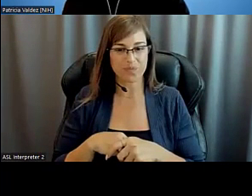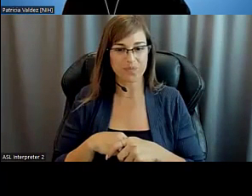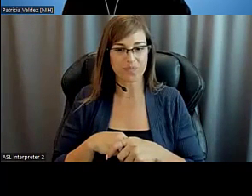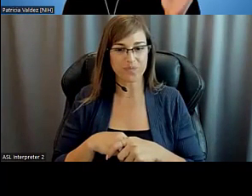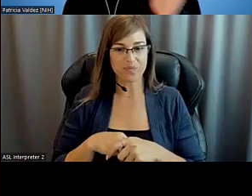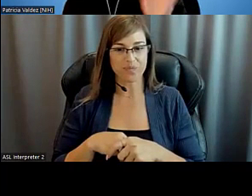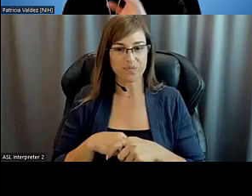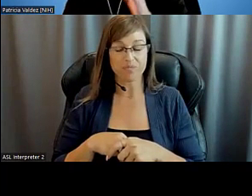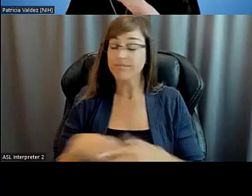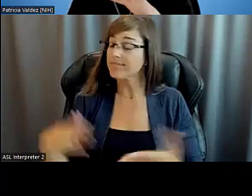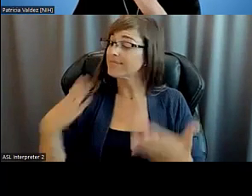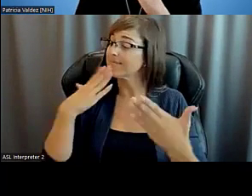Dr. Patricia Valdez: Thank you.